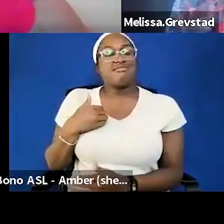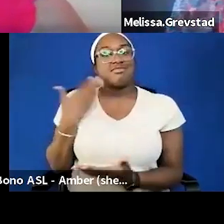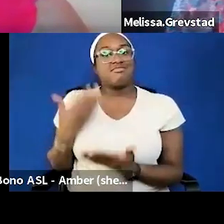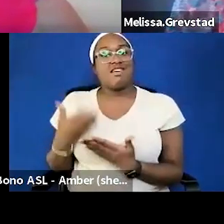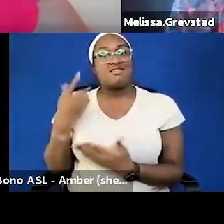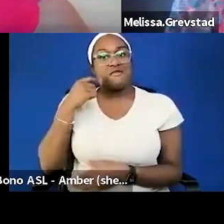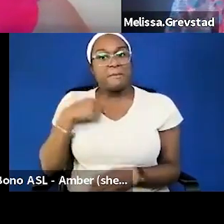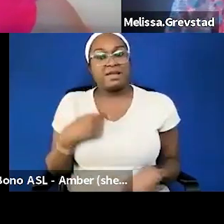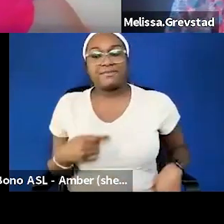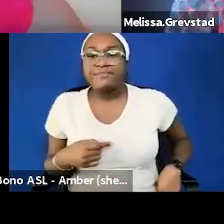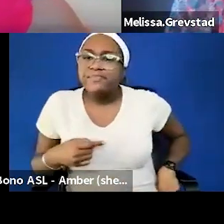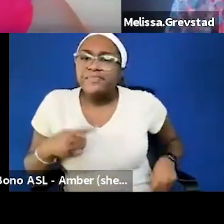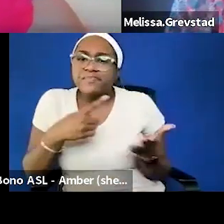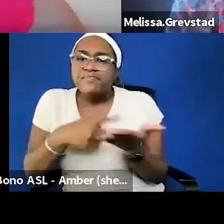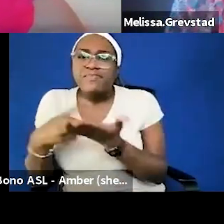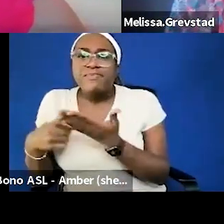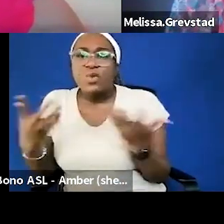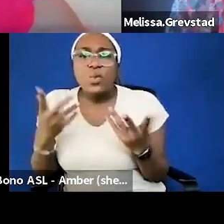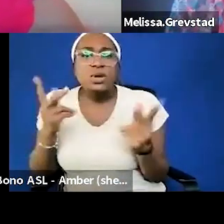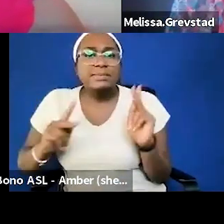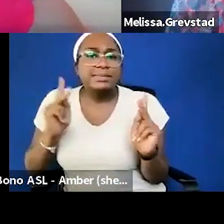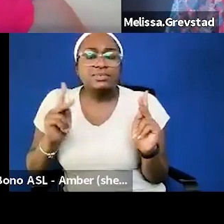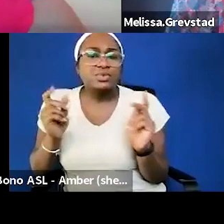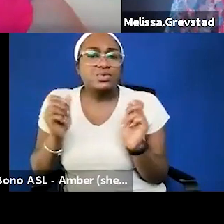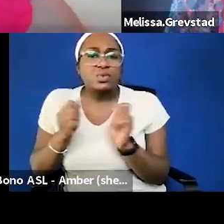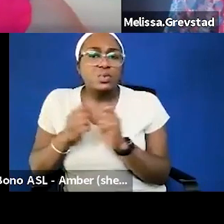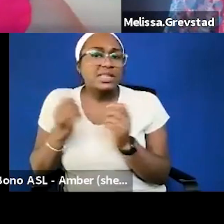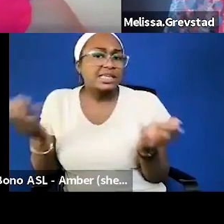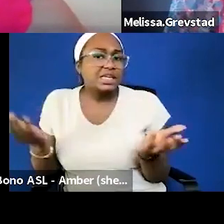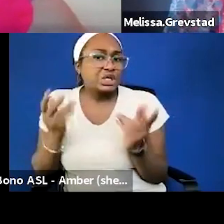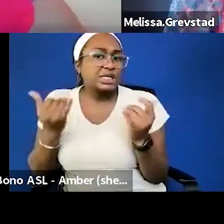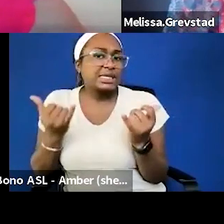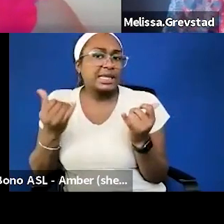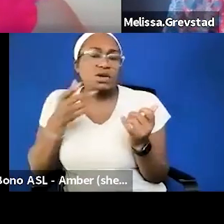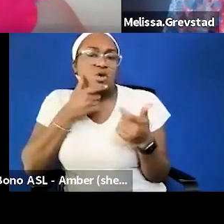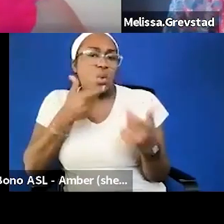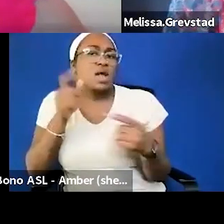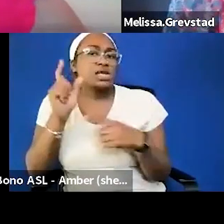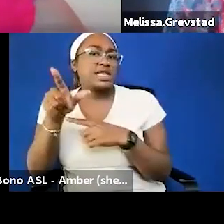Will you talk a little bit about what folks who are with us today or who are watching this later on YouTube can do